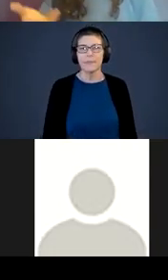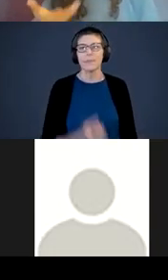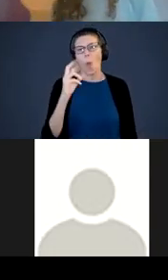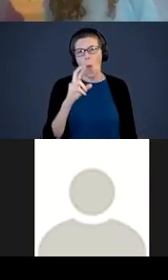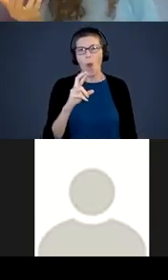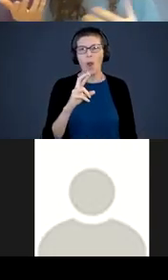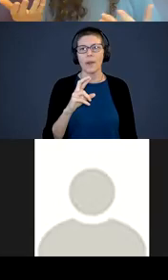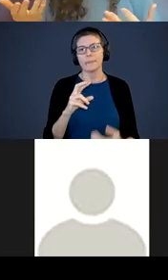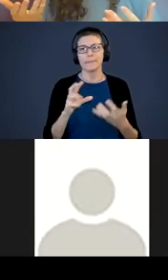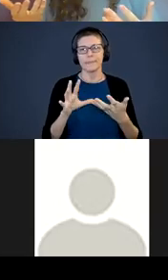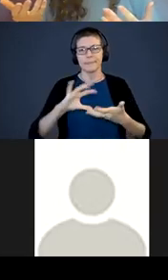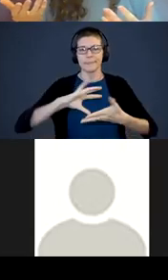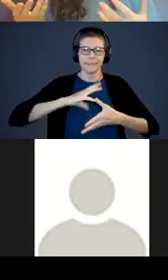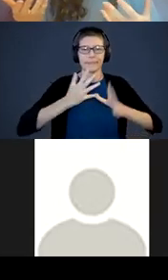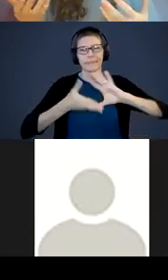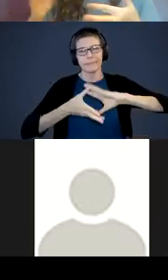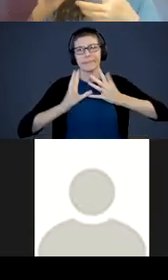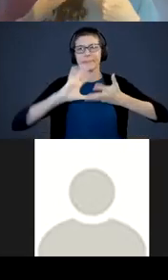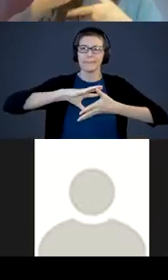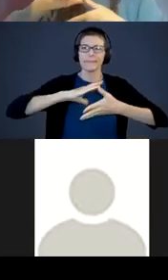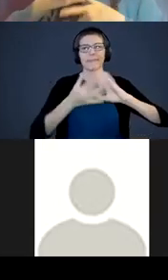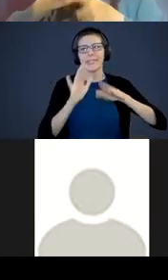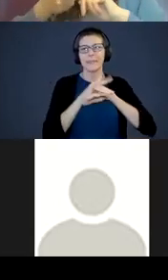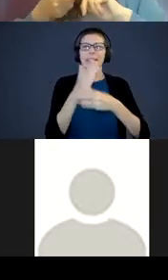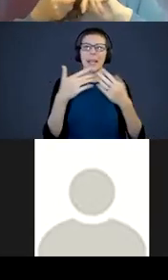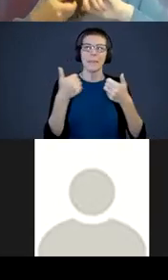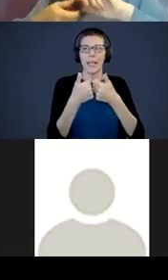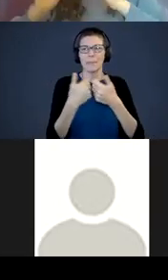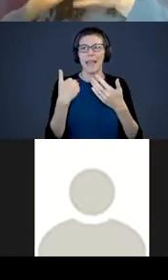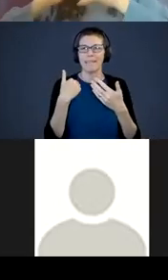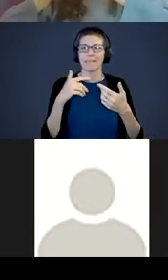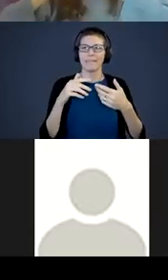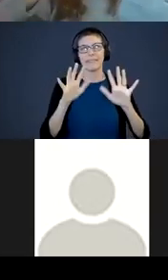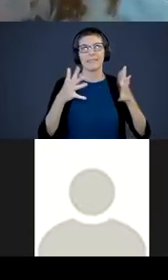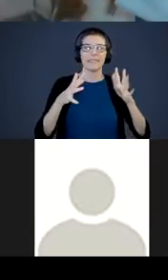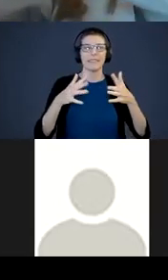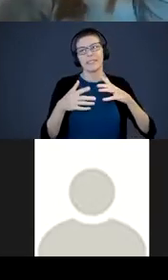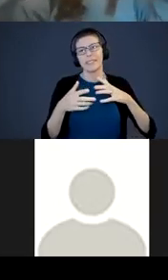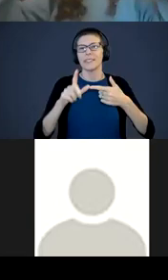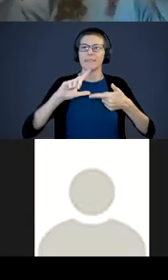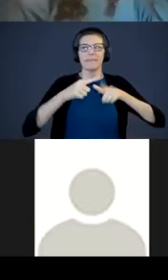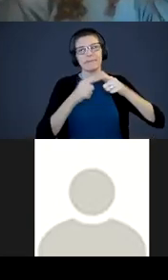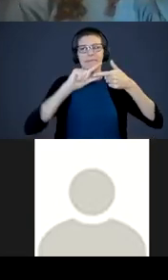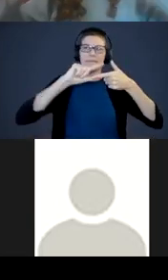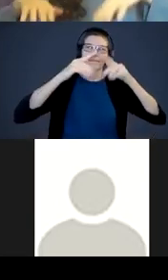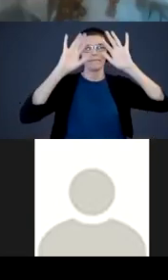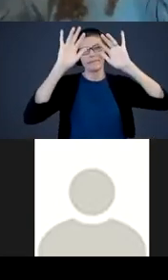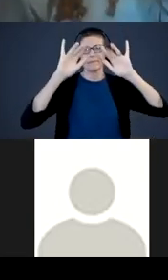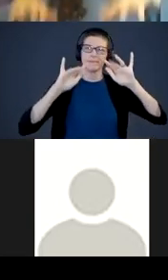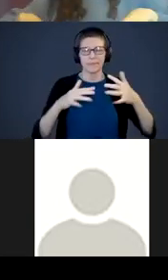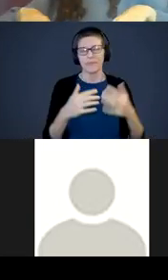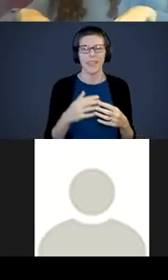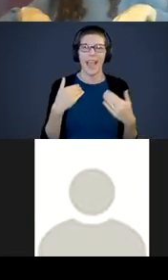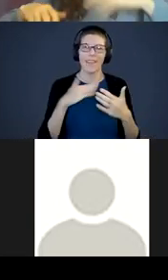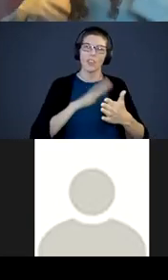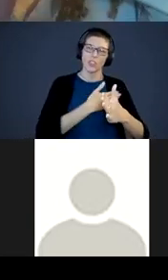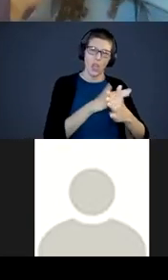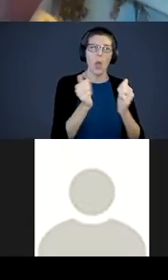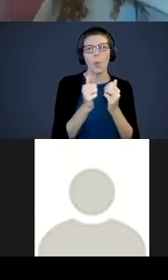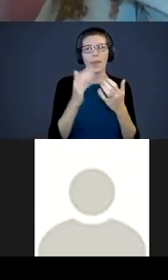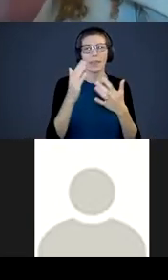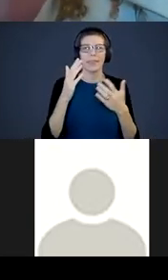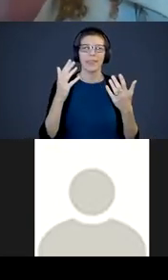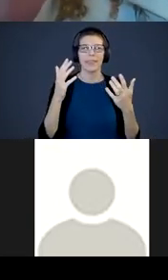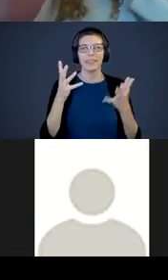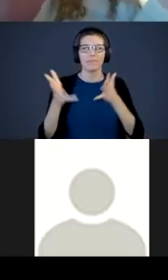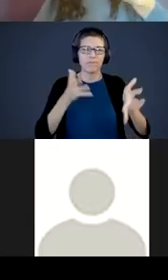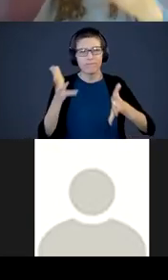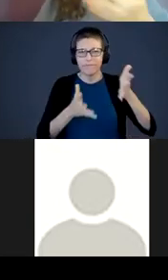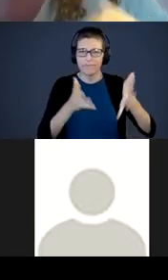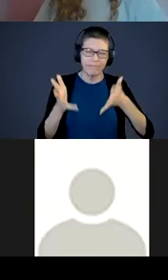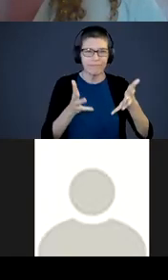Some of these games have hand motions that you can do with kids, so you are engaging.